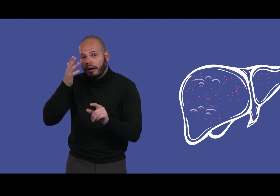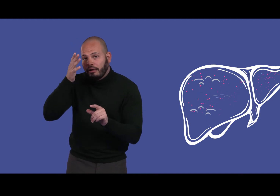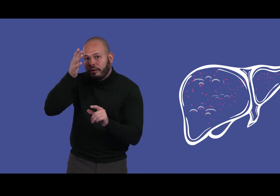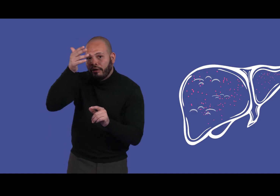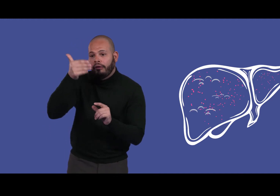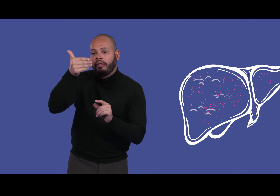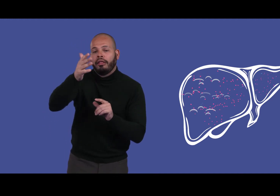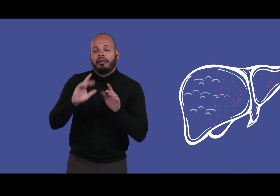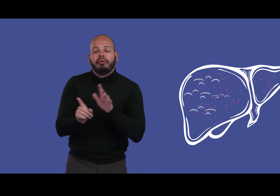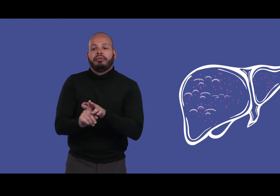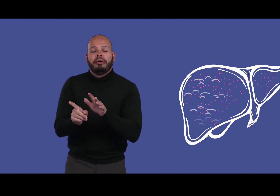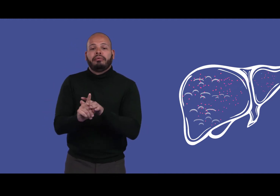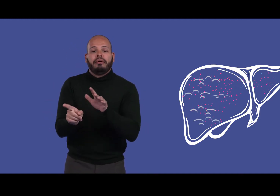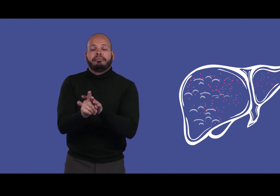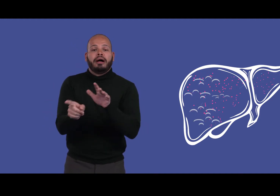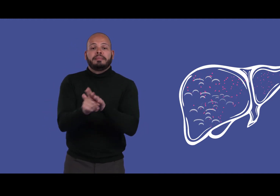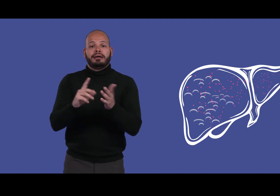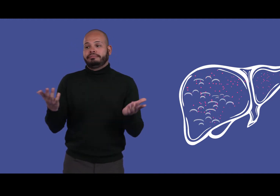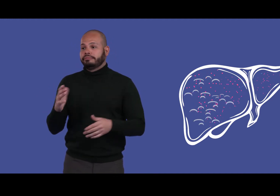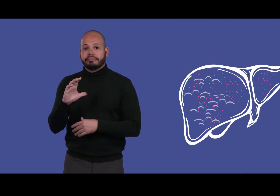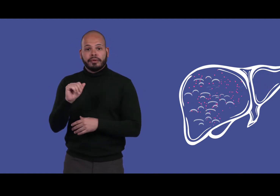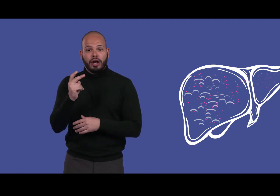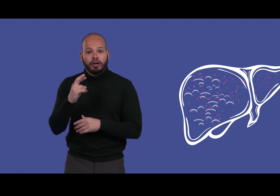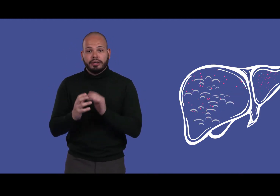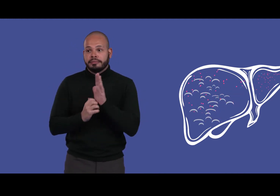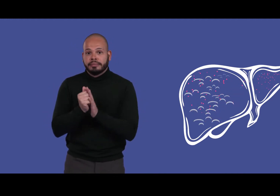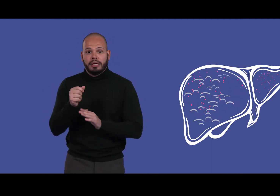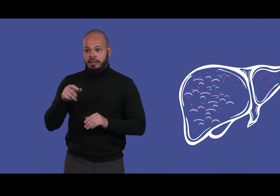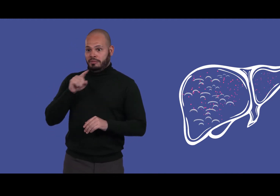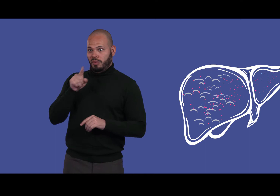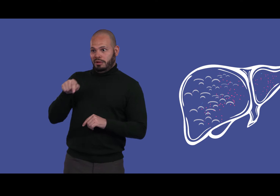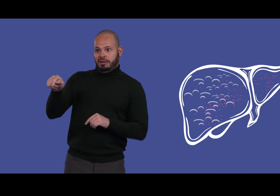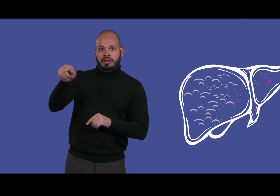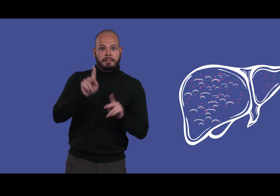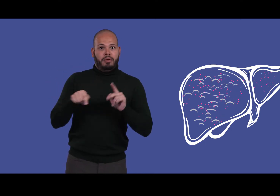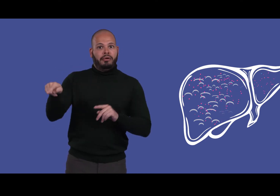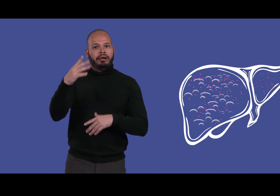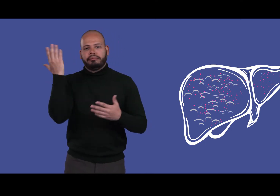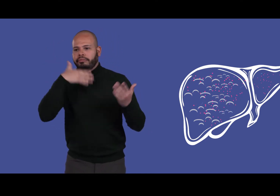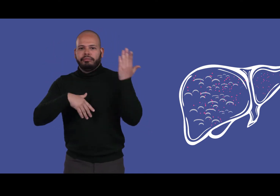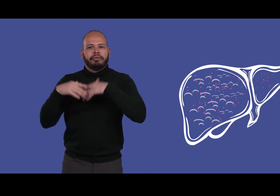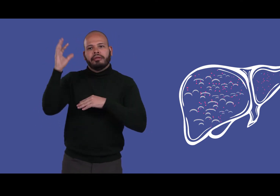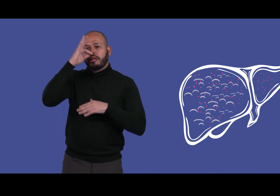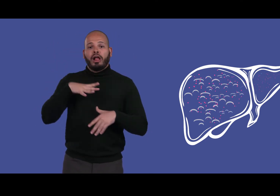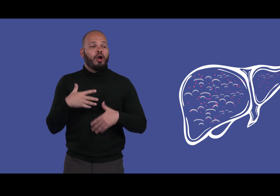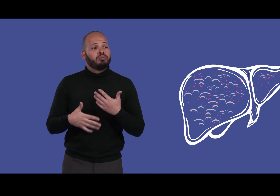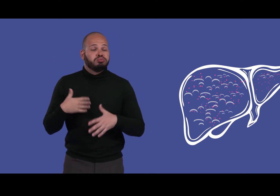and can cause long term problems including cancer.